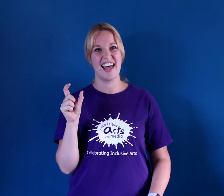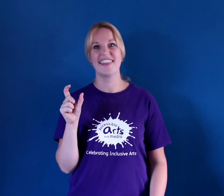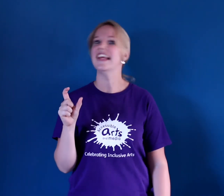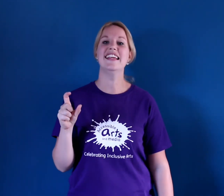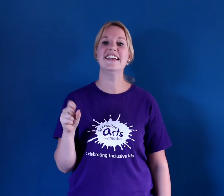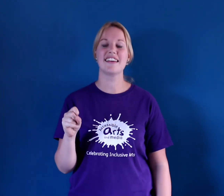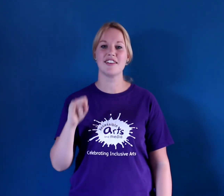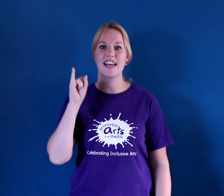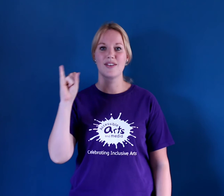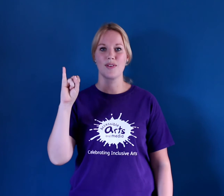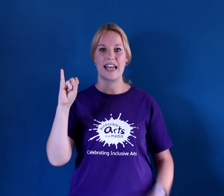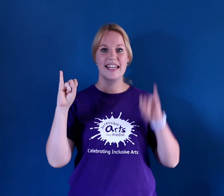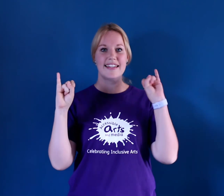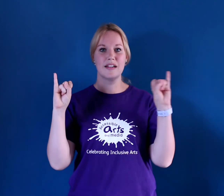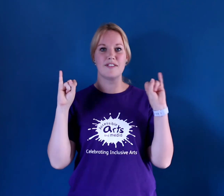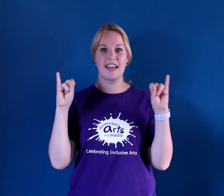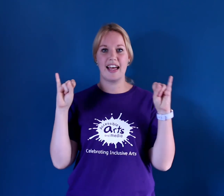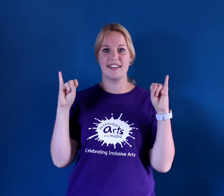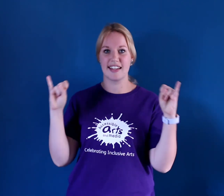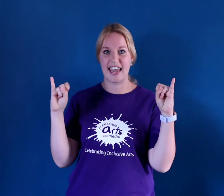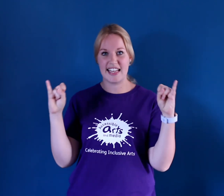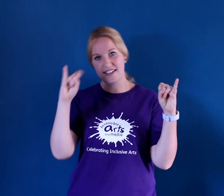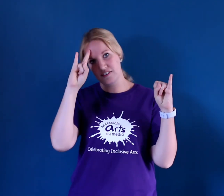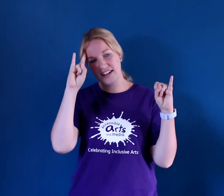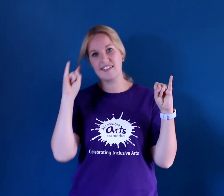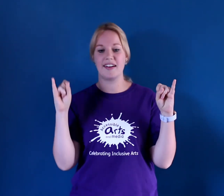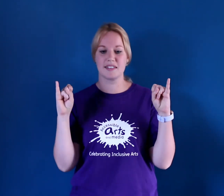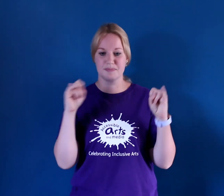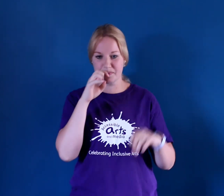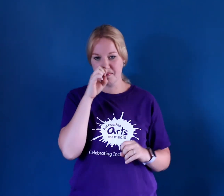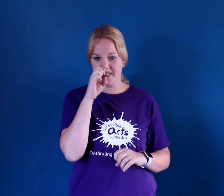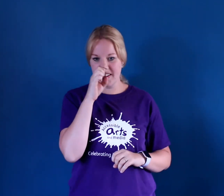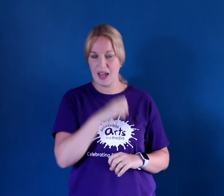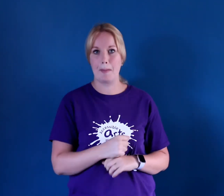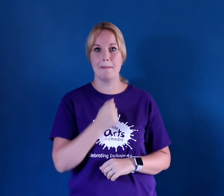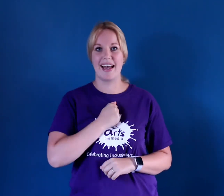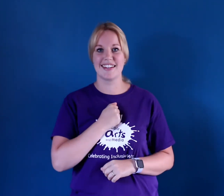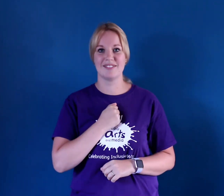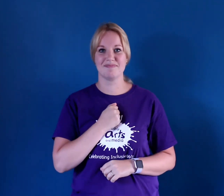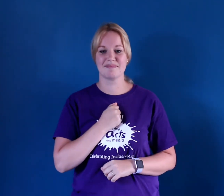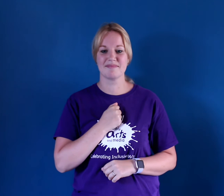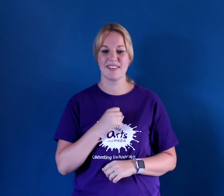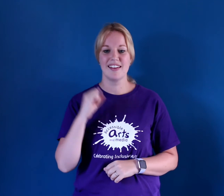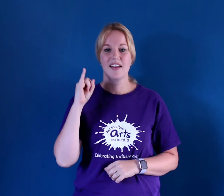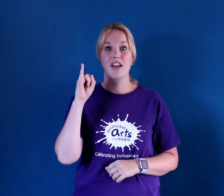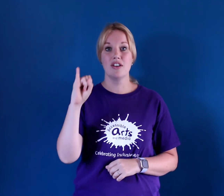And these are all signs with little finger hands, so get your little fingers out. So my turn.